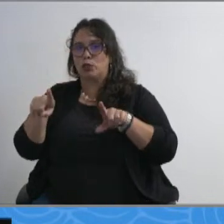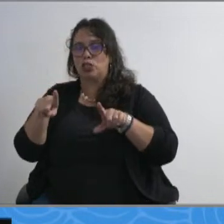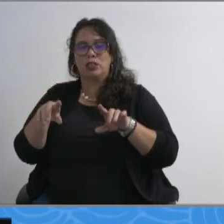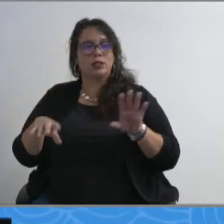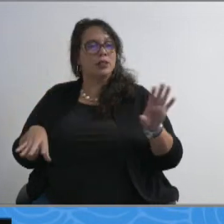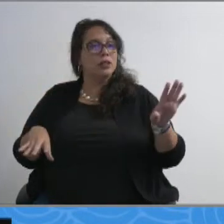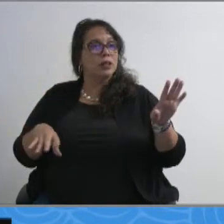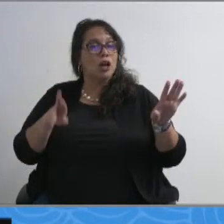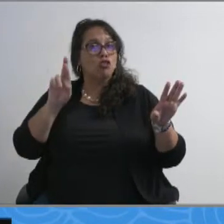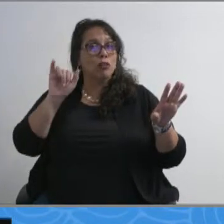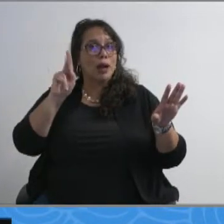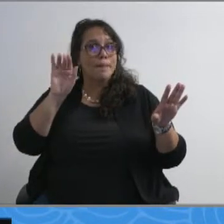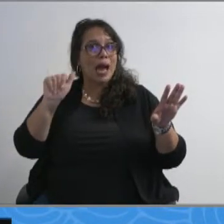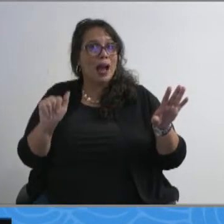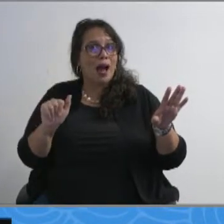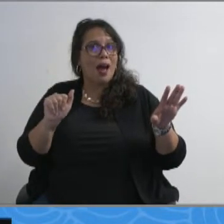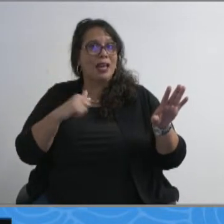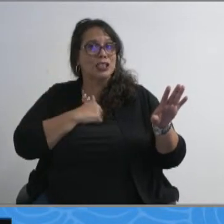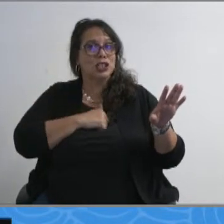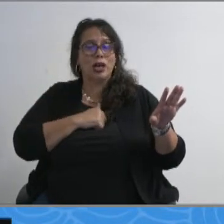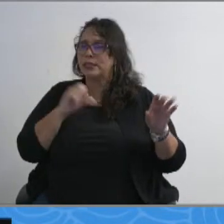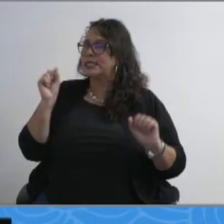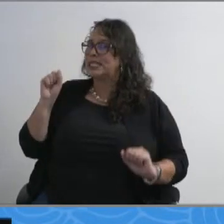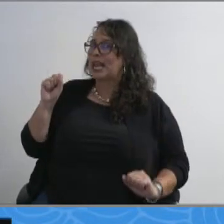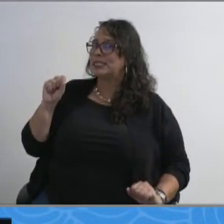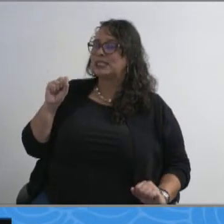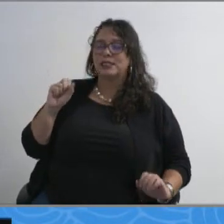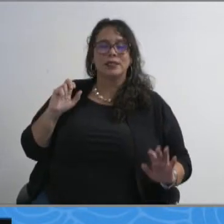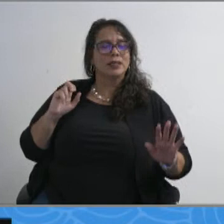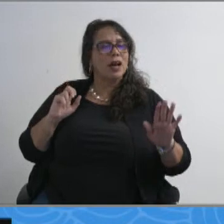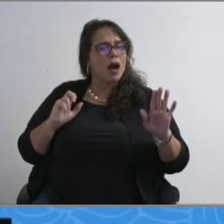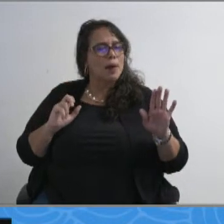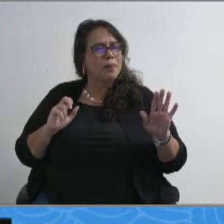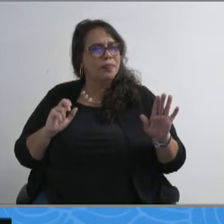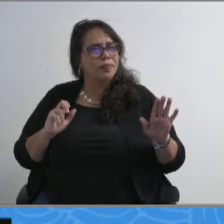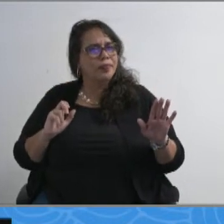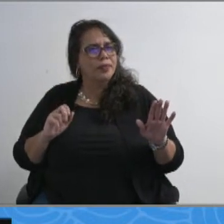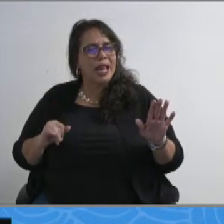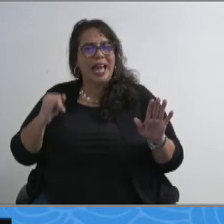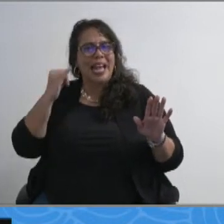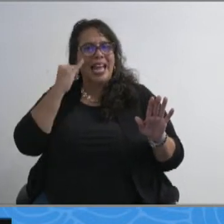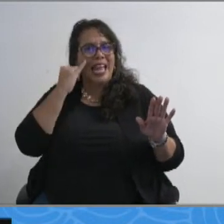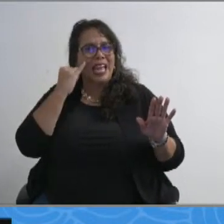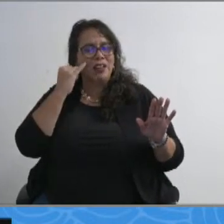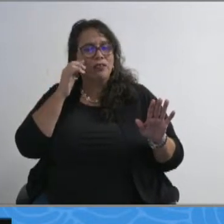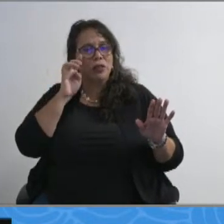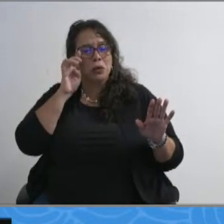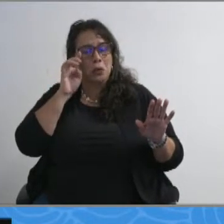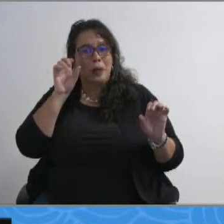[Rebecca] Yes? - Sorry. We do have a-- [Rebecca] Oh, that's okay. Oh, good. Yeah. [Carmen] If we can go ahead and verify